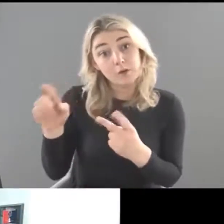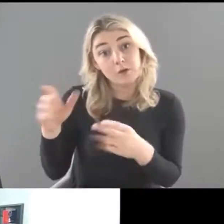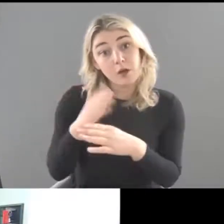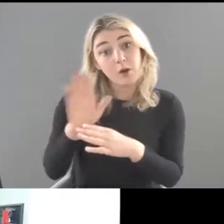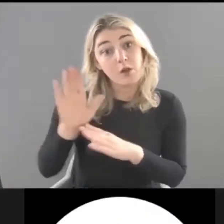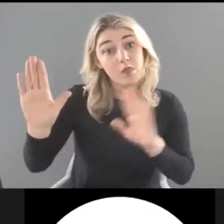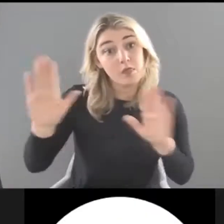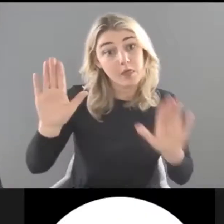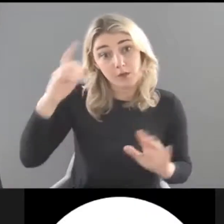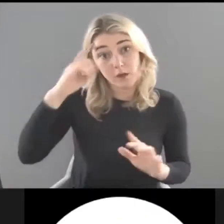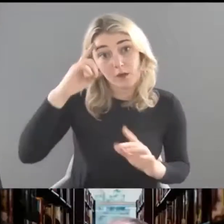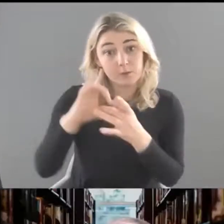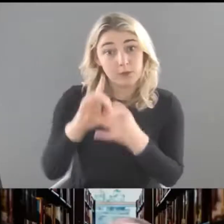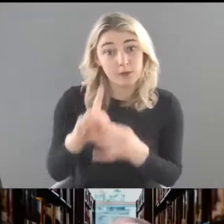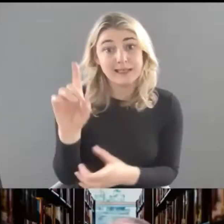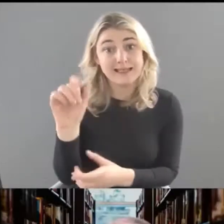So we'll begin with Nicole.